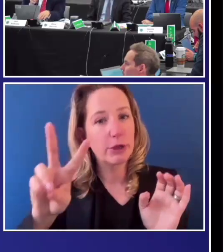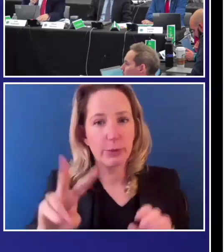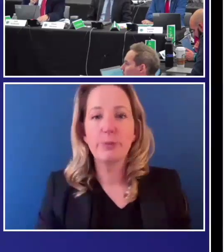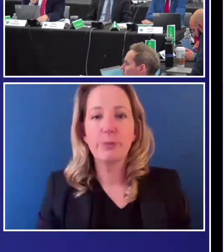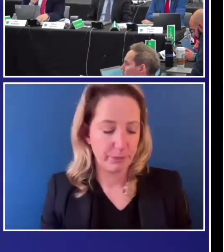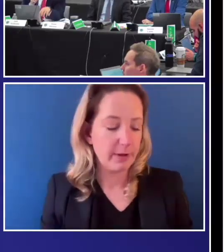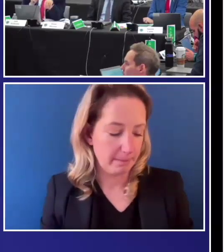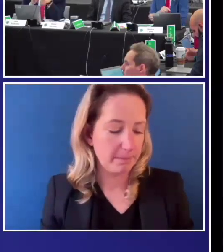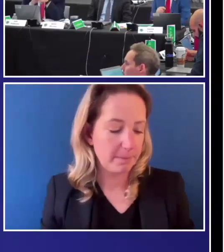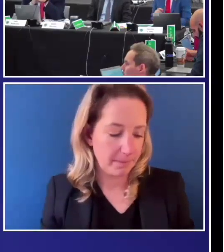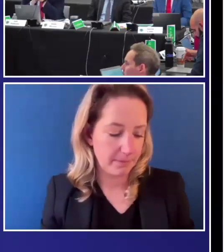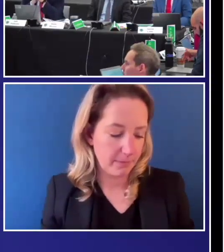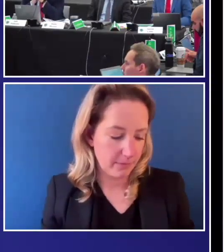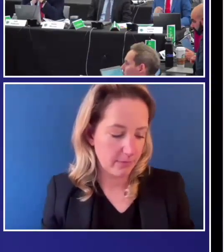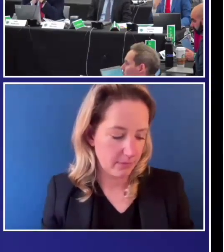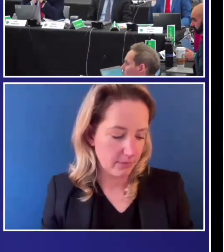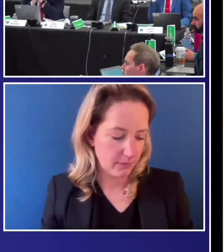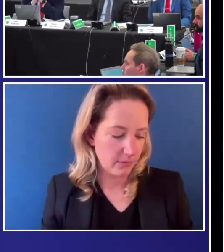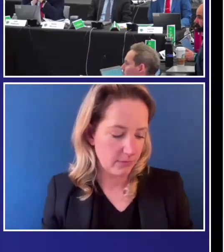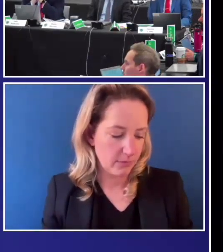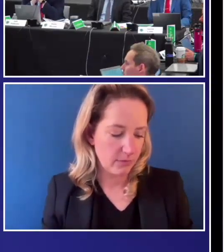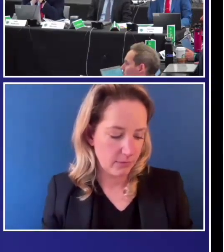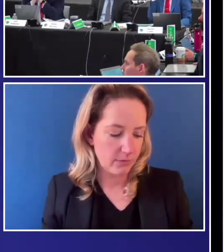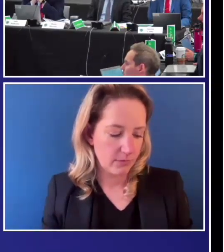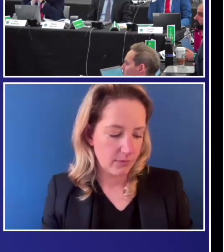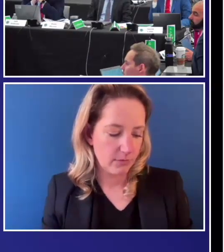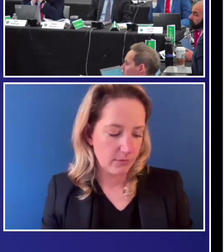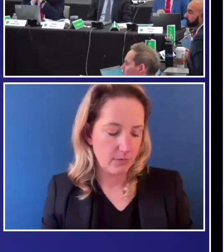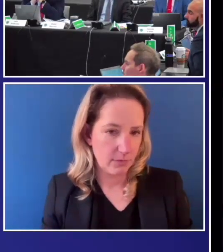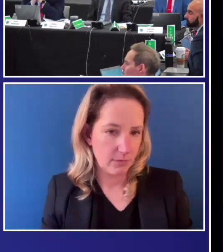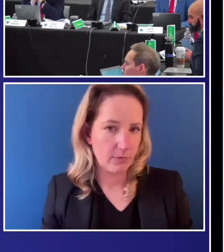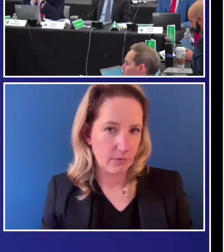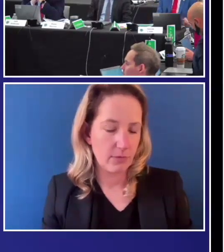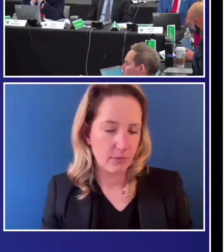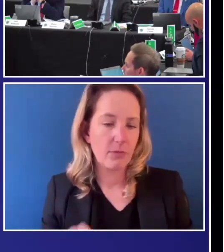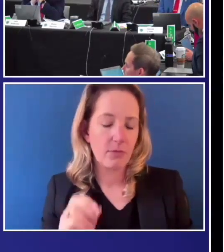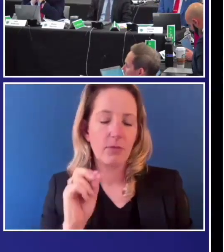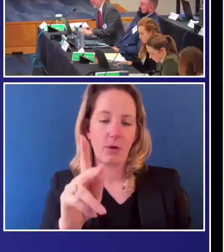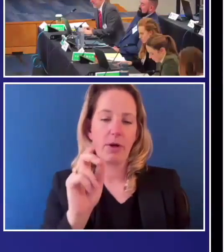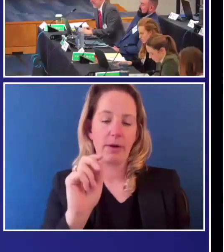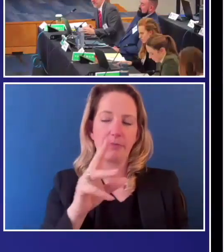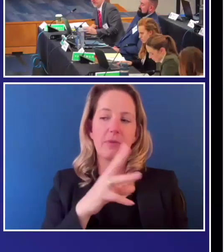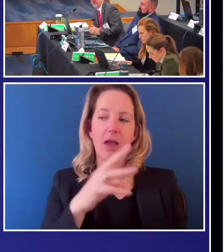Thank you. And just a second question as far as how the American Community Survey